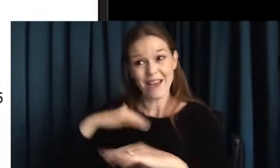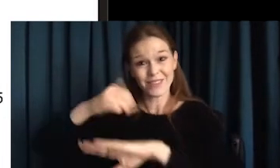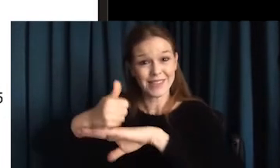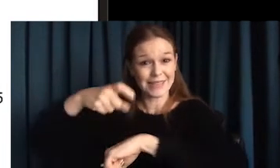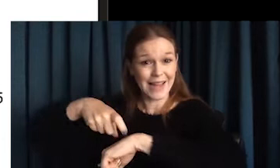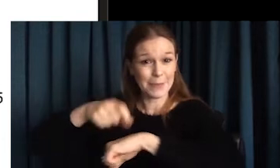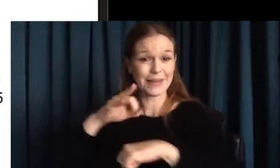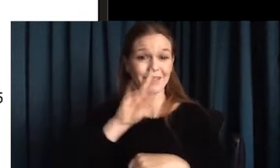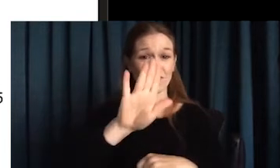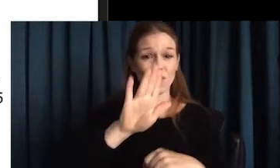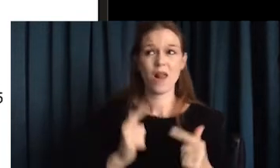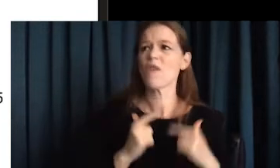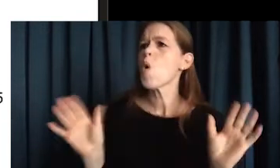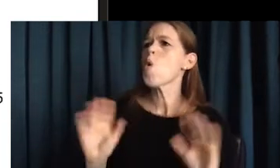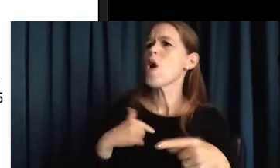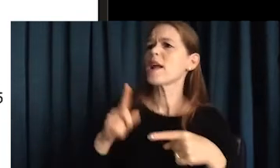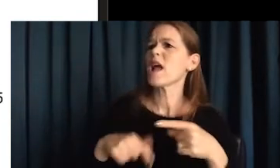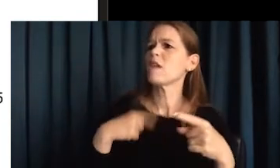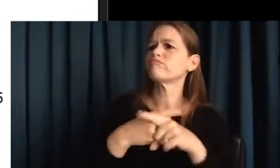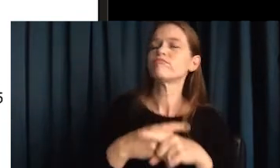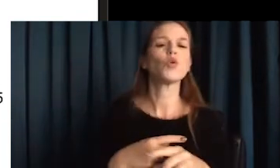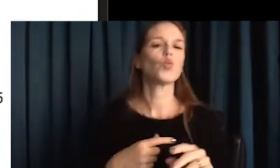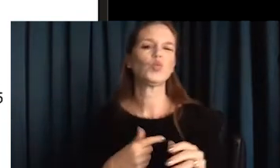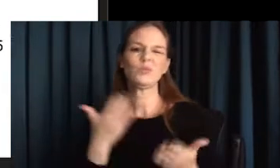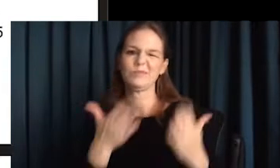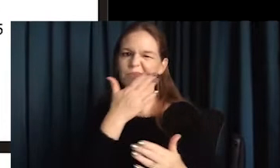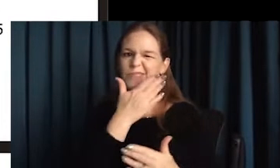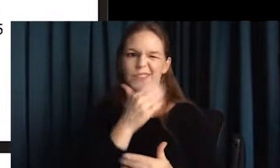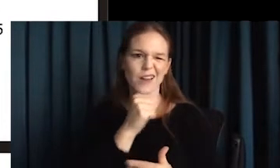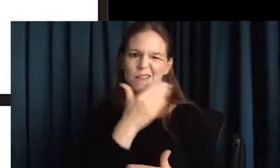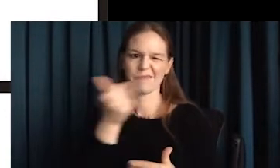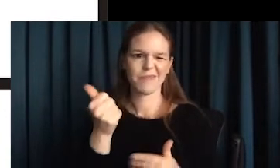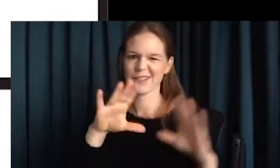to enroll in because you are expected to be in class during those times.